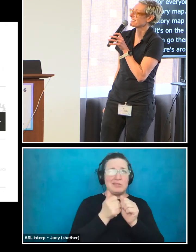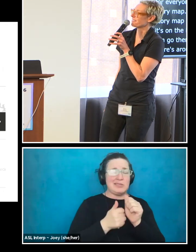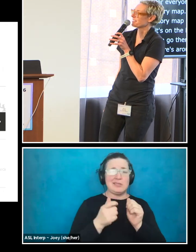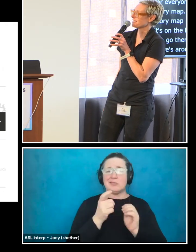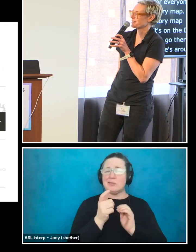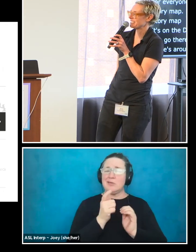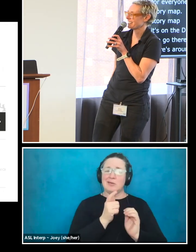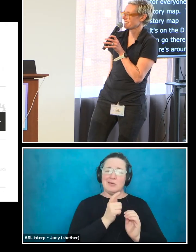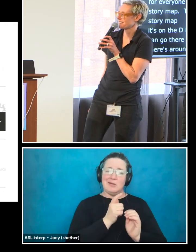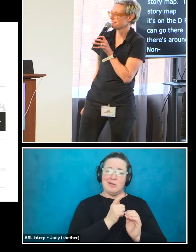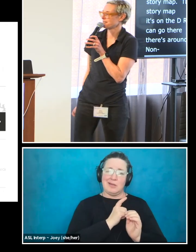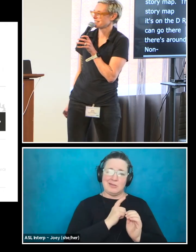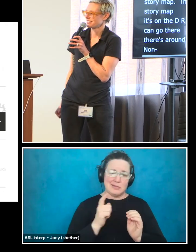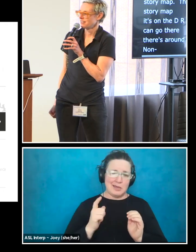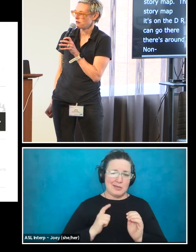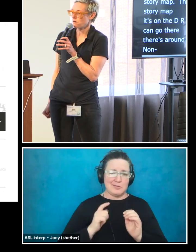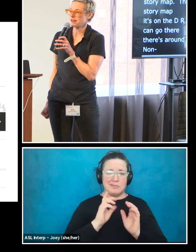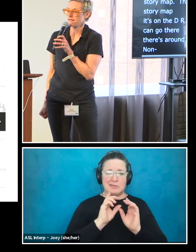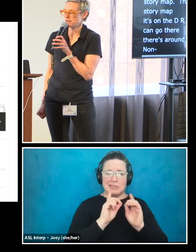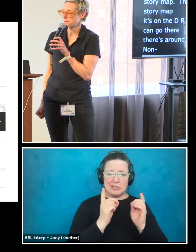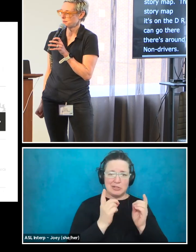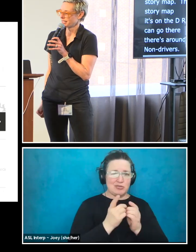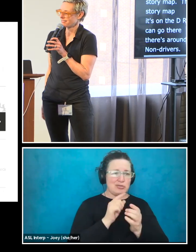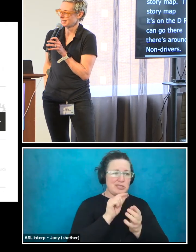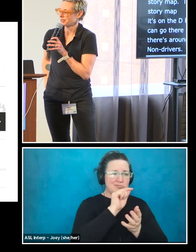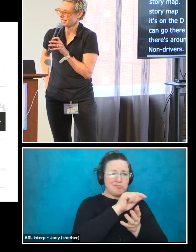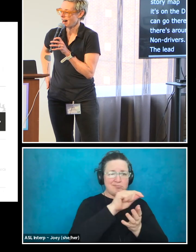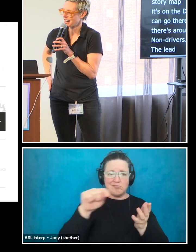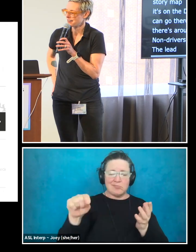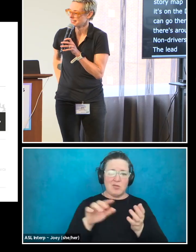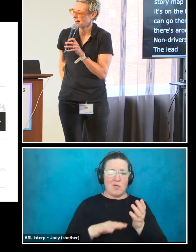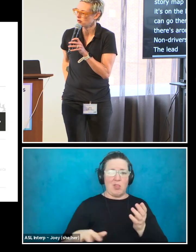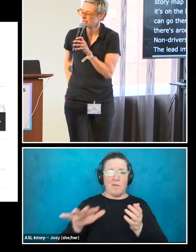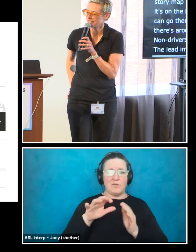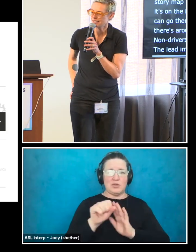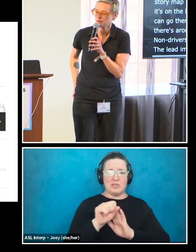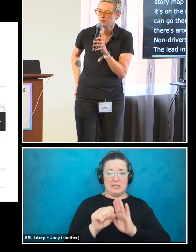is of Crystal Monteros, who is one of the first people I was able to hire to help me connect with